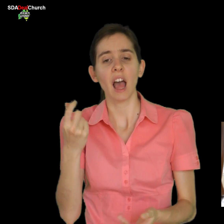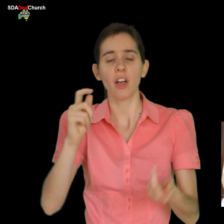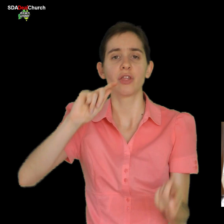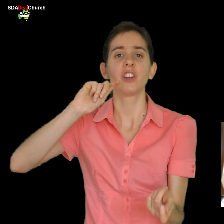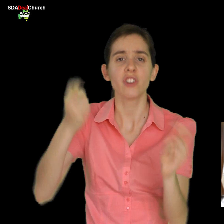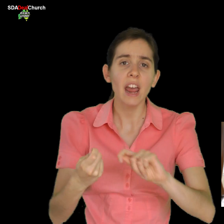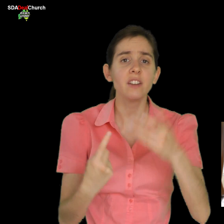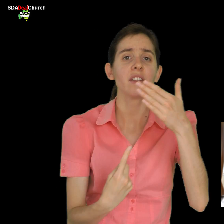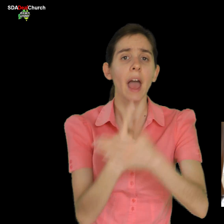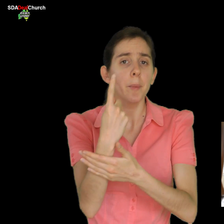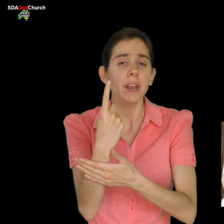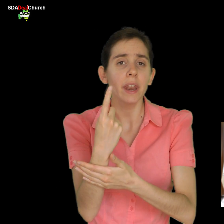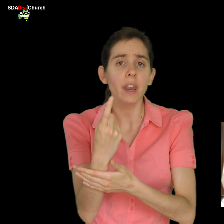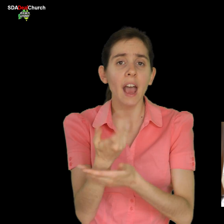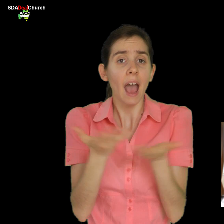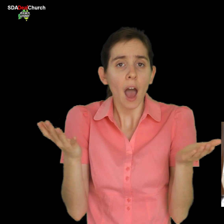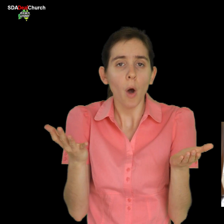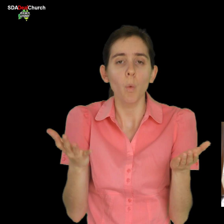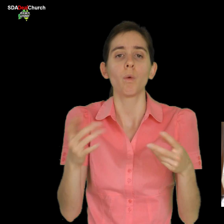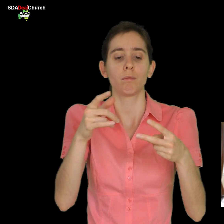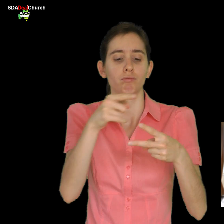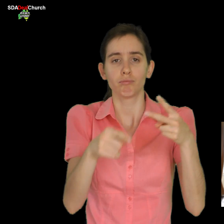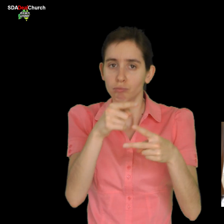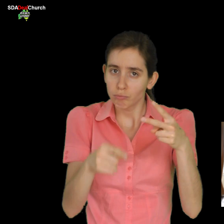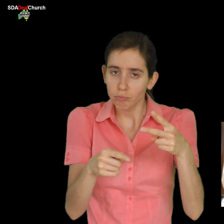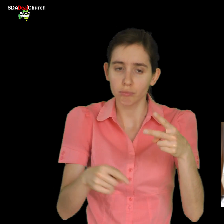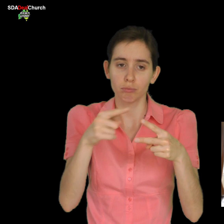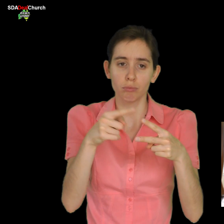come about either from: